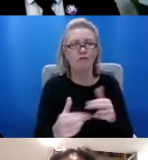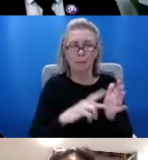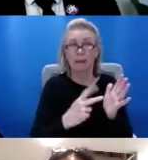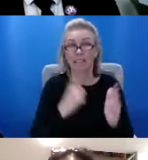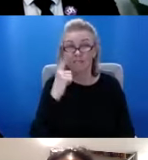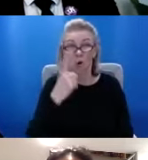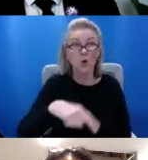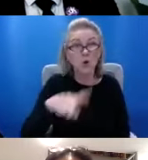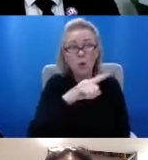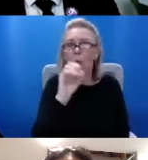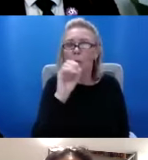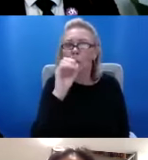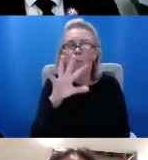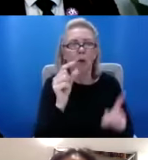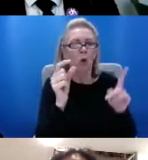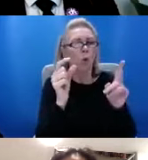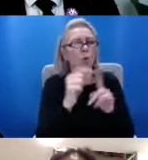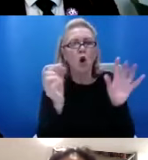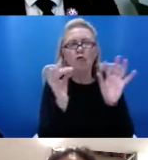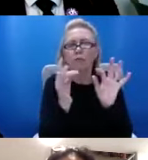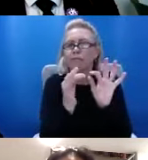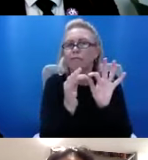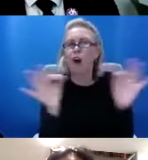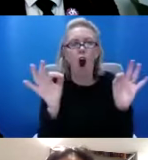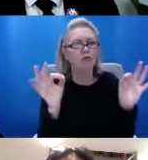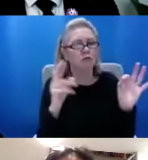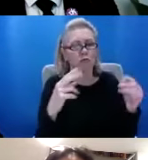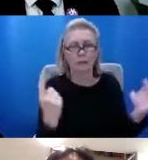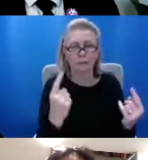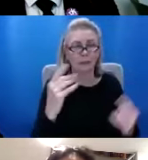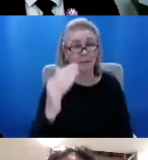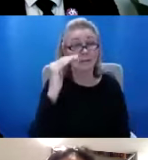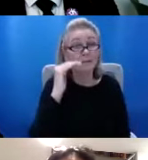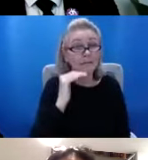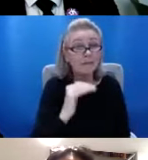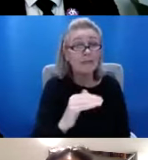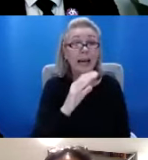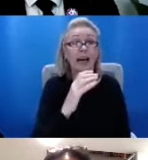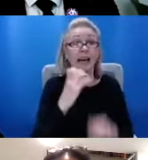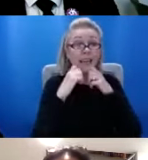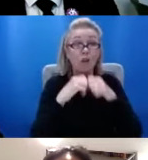or a phrase or a clause, Care in the classroom is blank or Care in the classroom means blank.